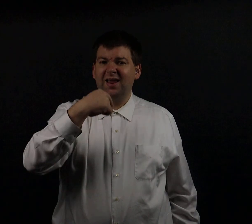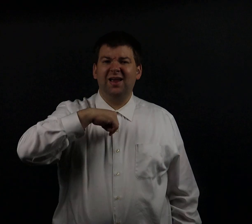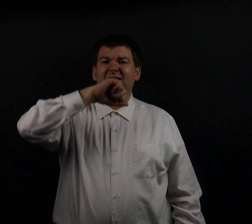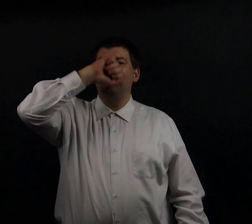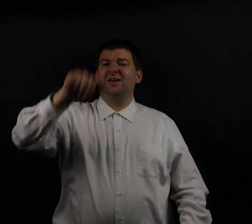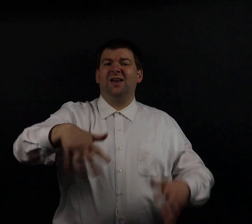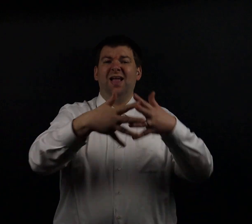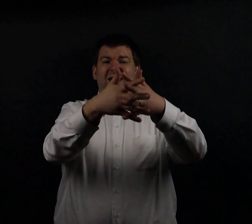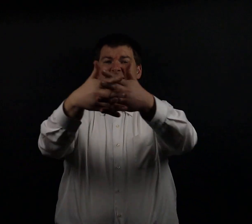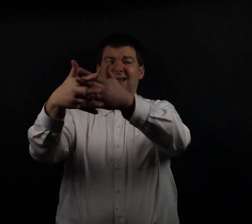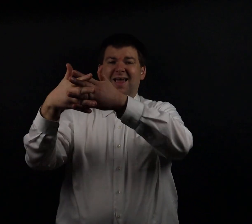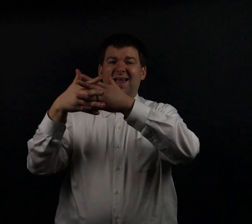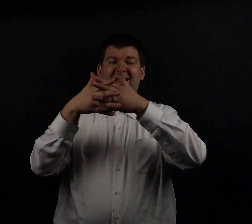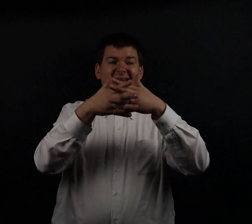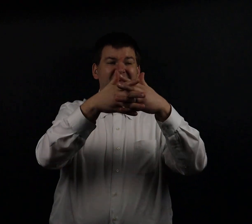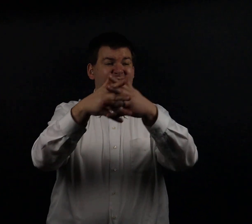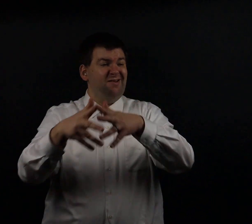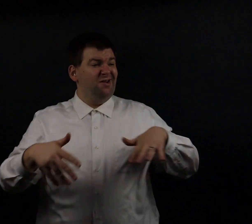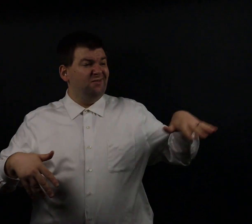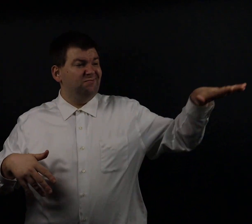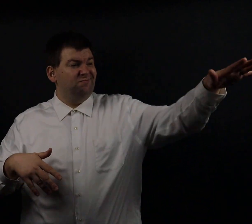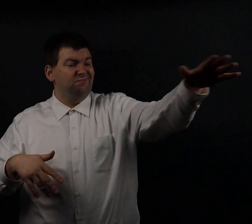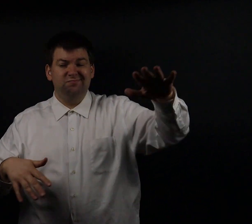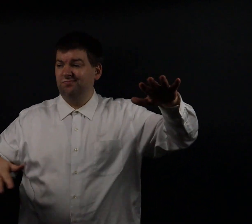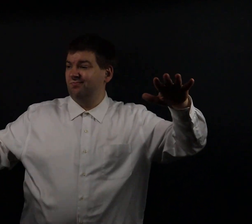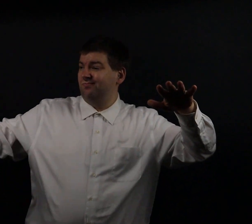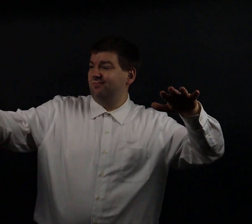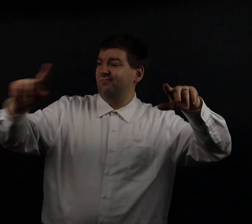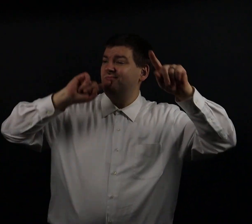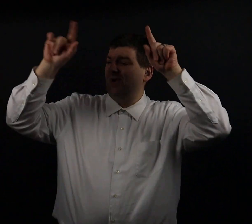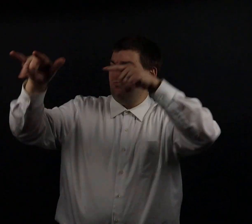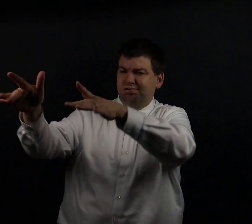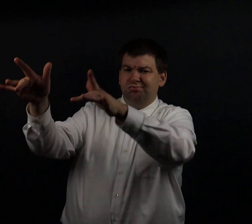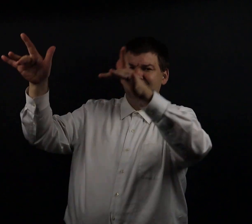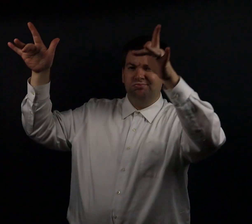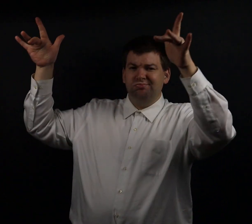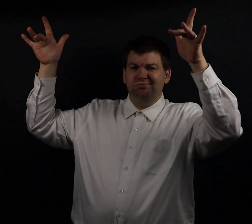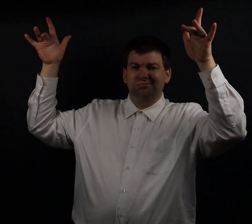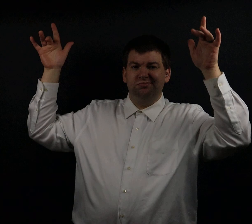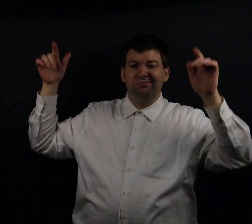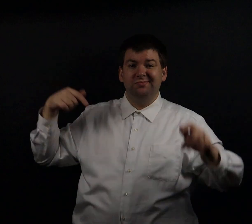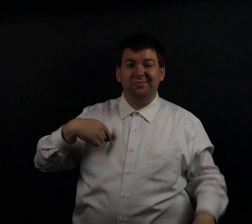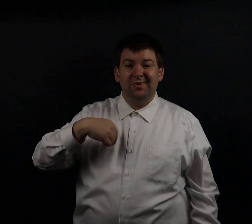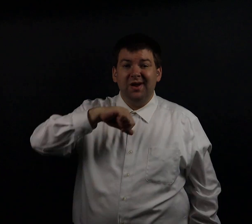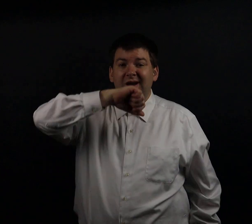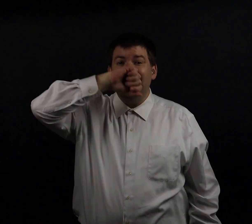I love this land, from sea to shining sea.